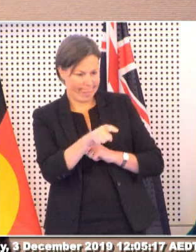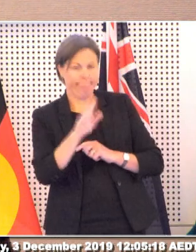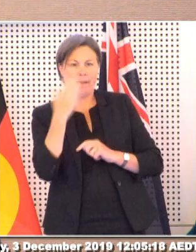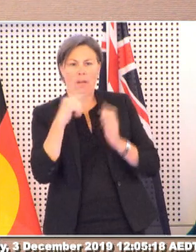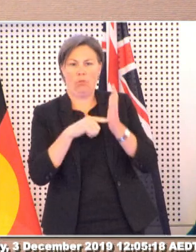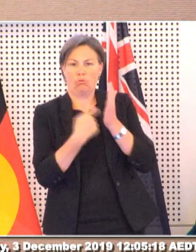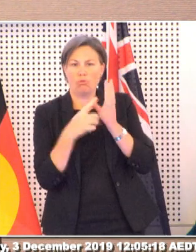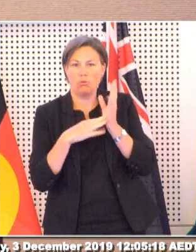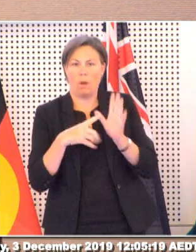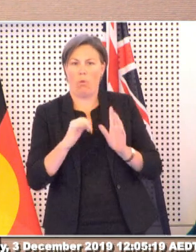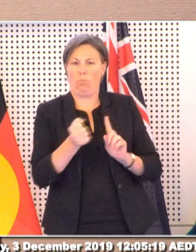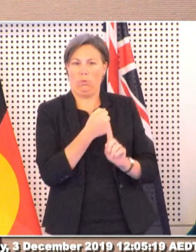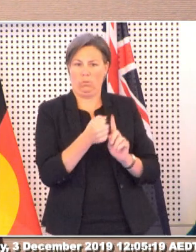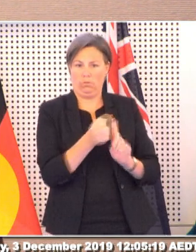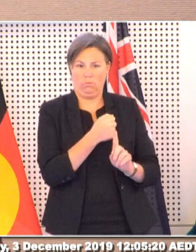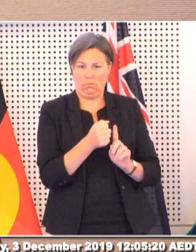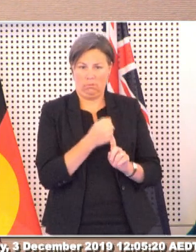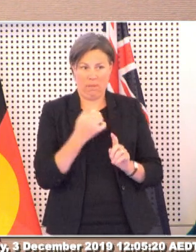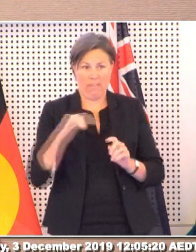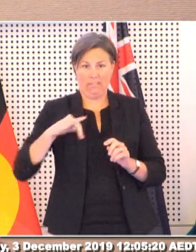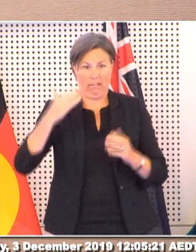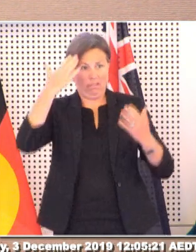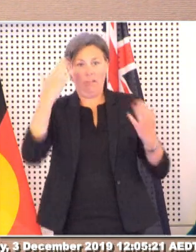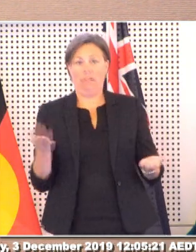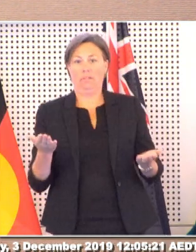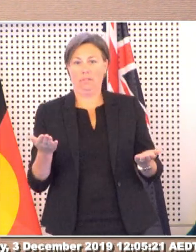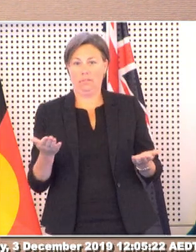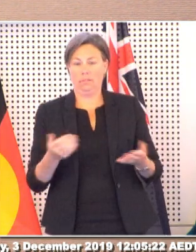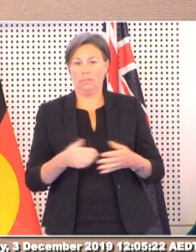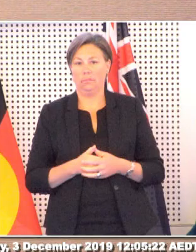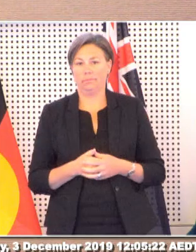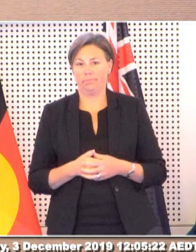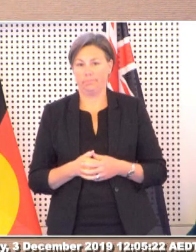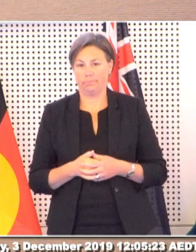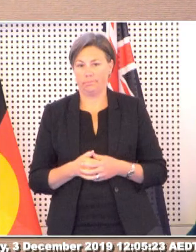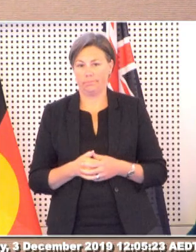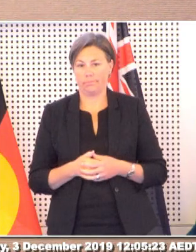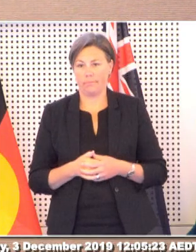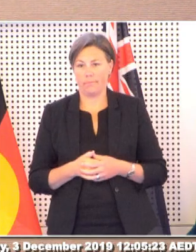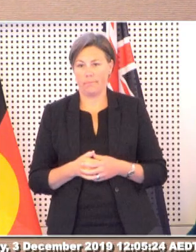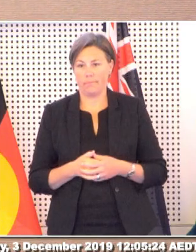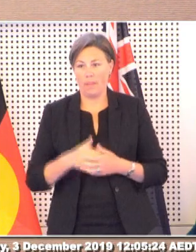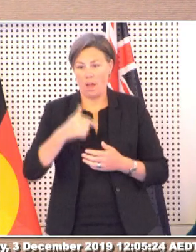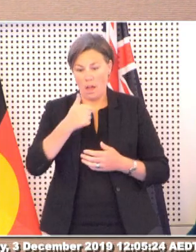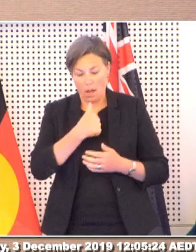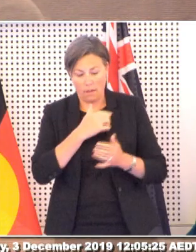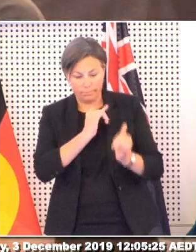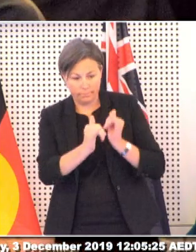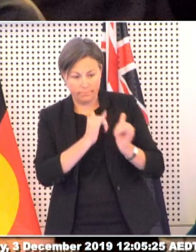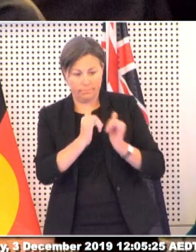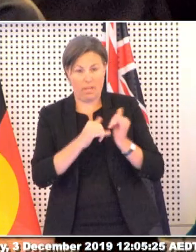In the PhD work I spent an extended period of time with nine people, and there were